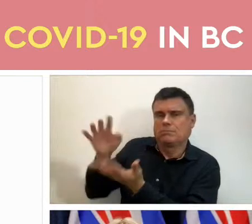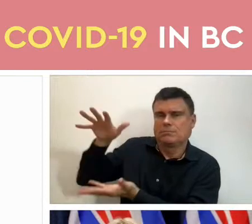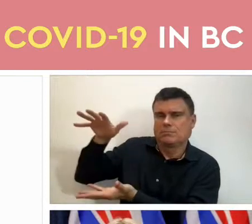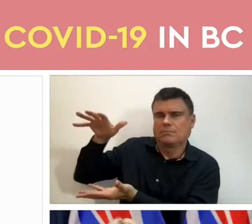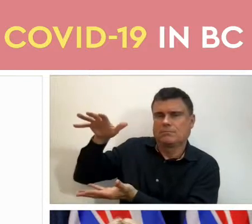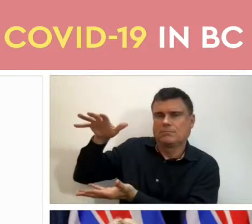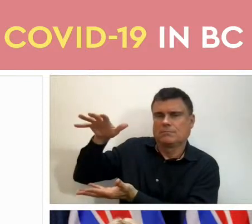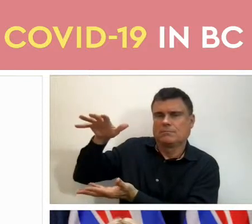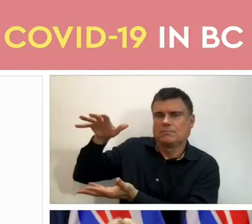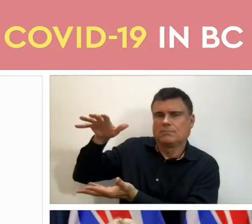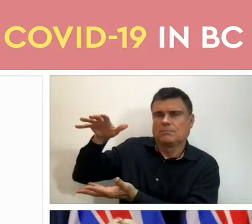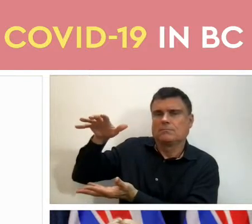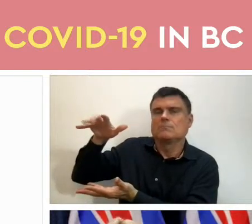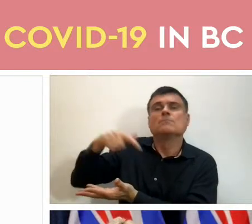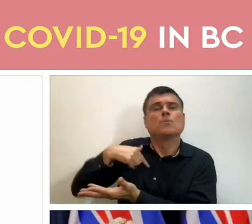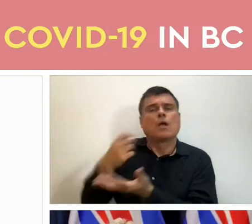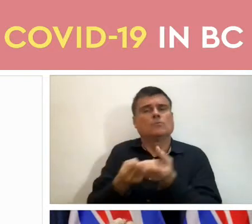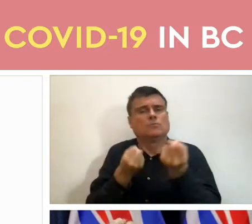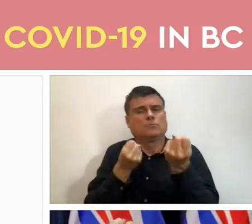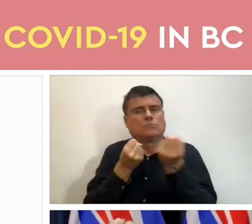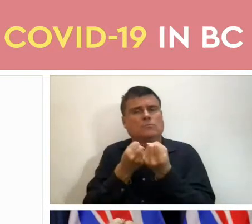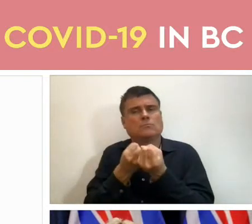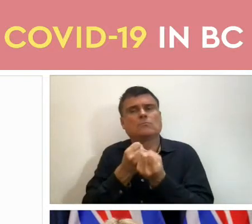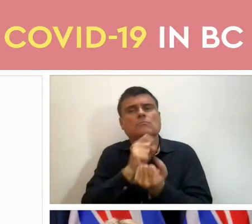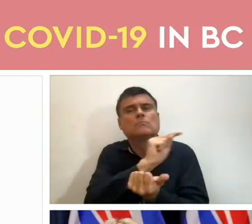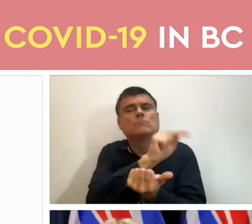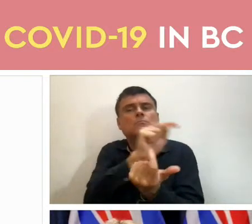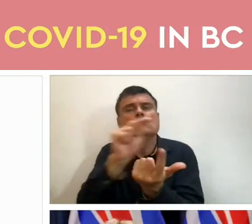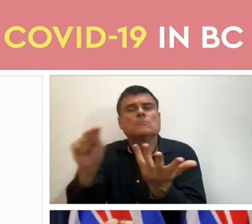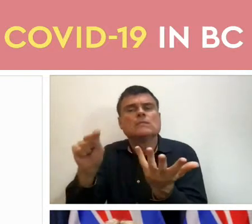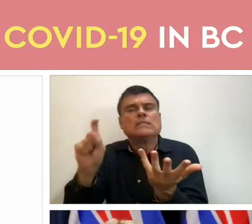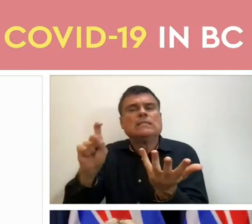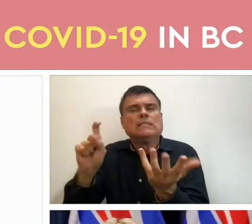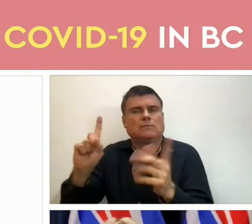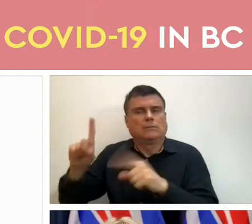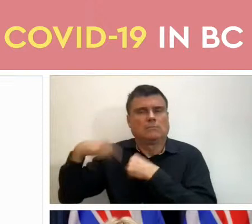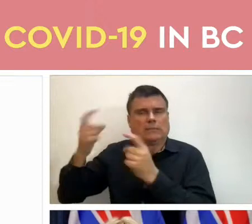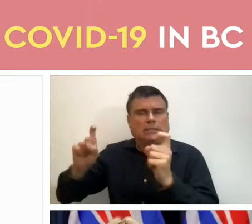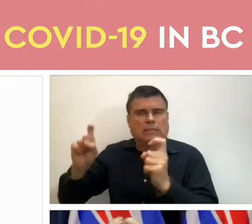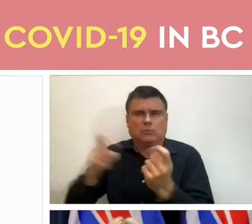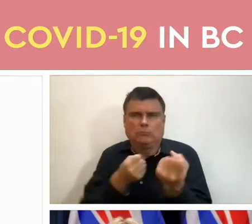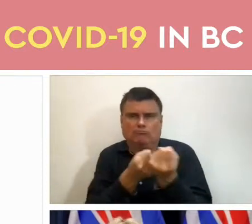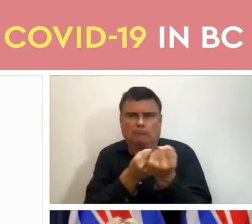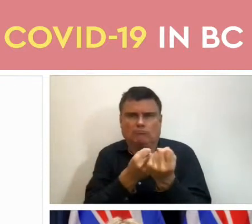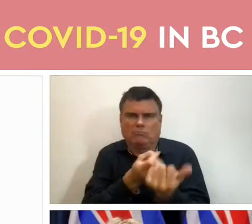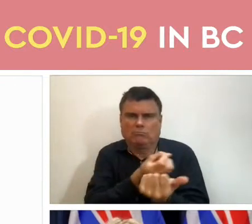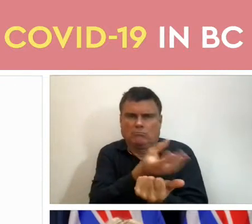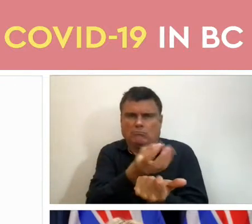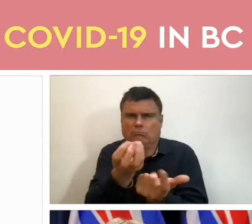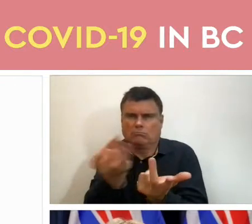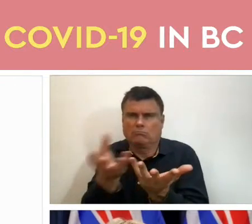testing sites at health sites. People with symptoms and that is